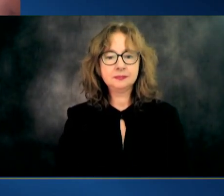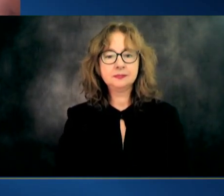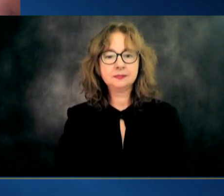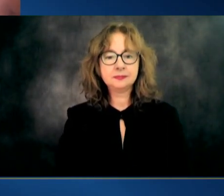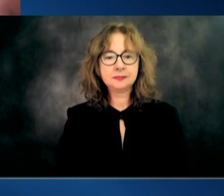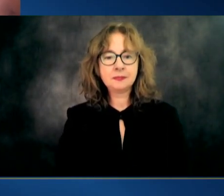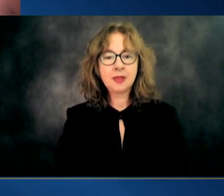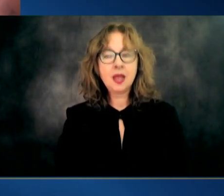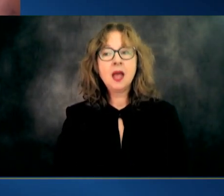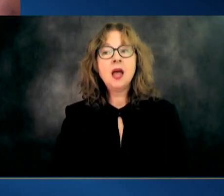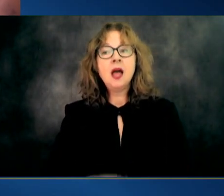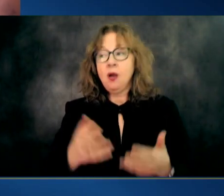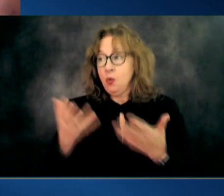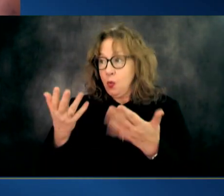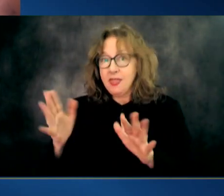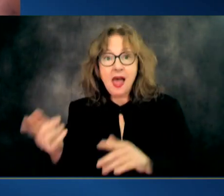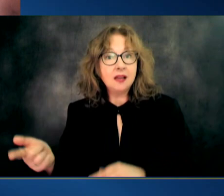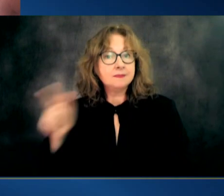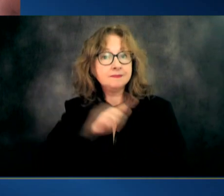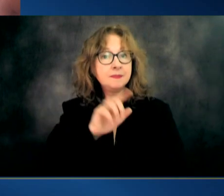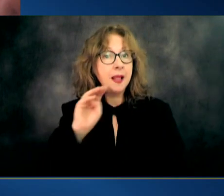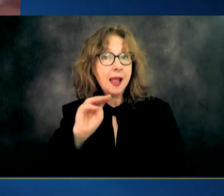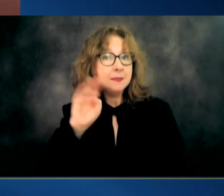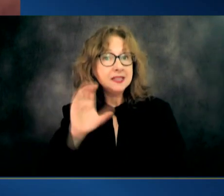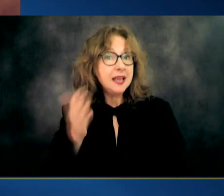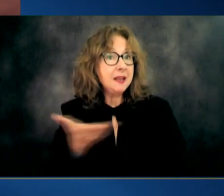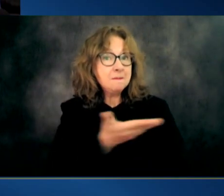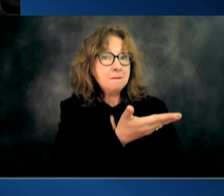With that, we'll turn it back to our emcee. Thank you very much. Mandy David: Thank you.